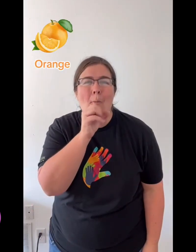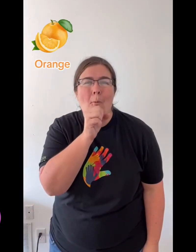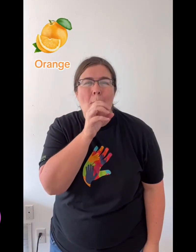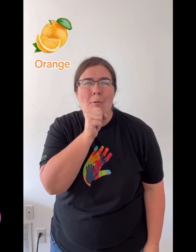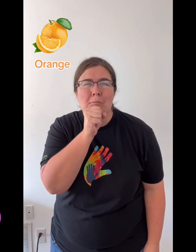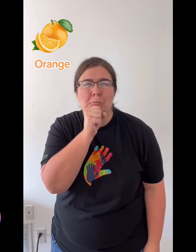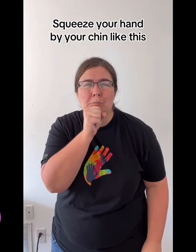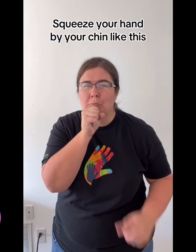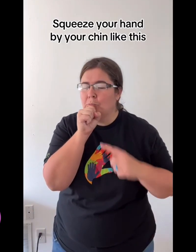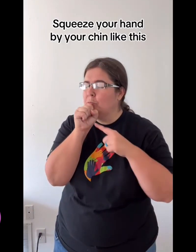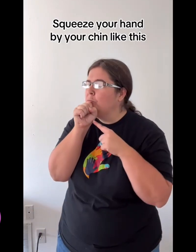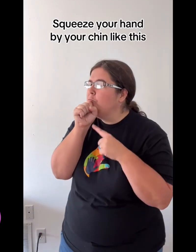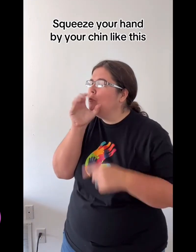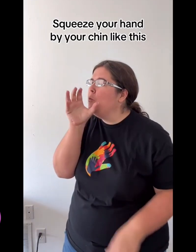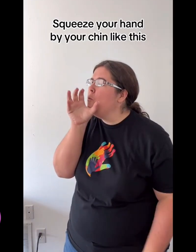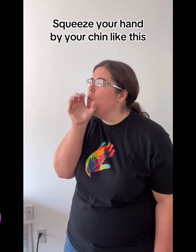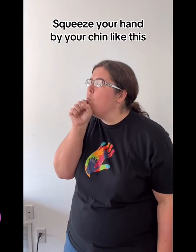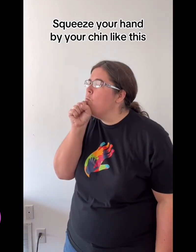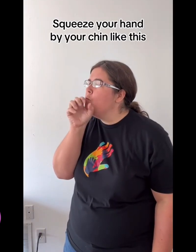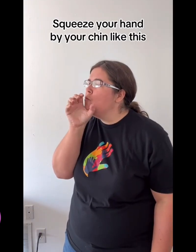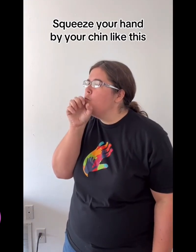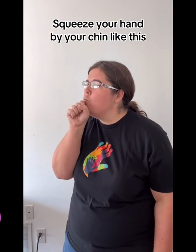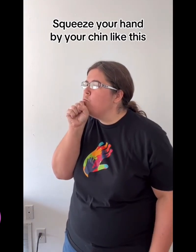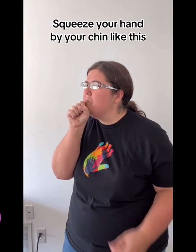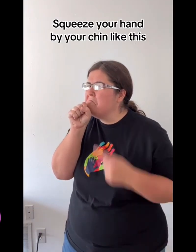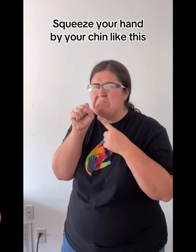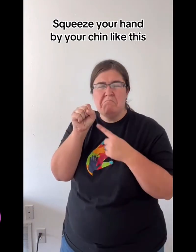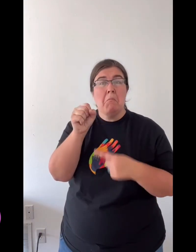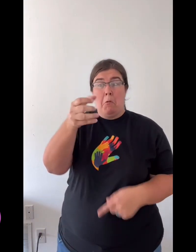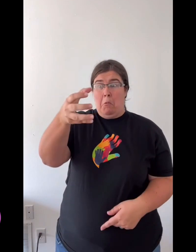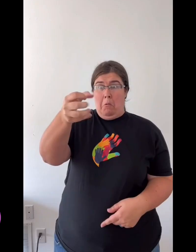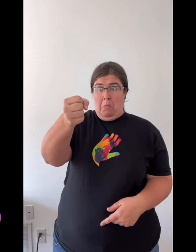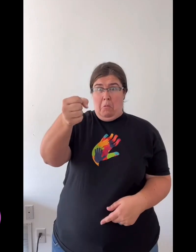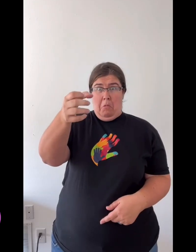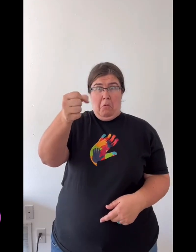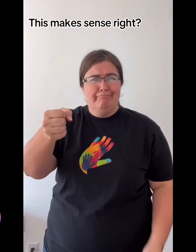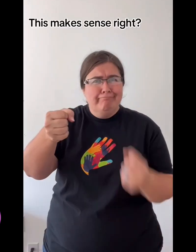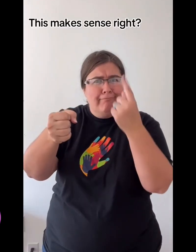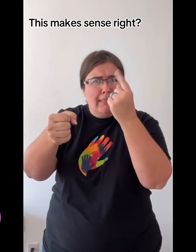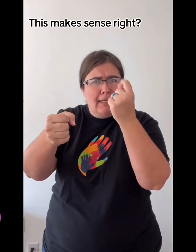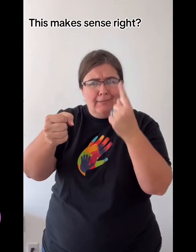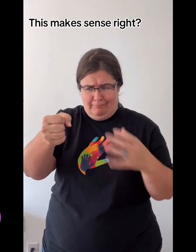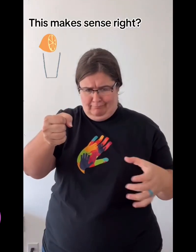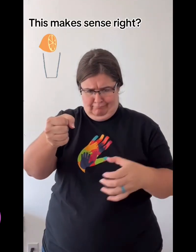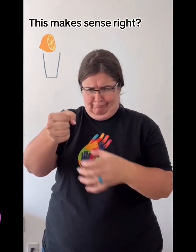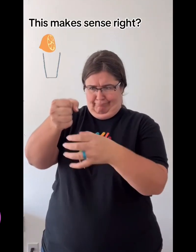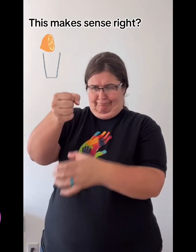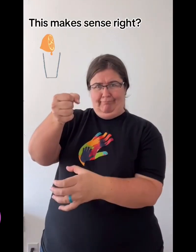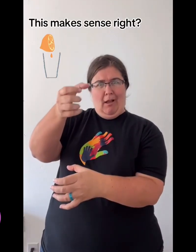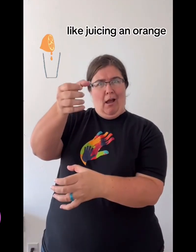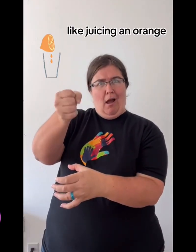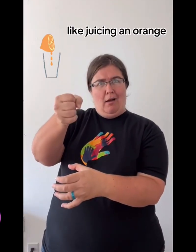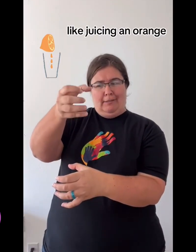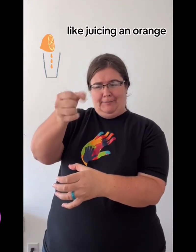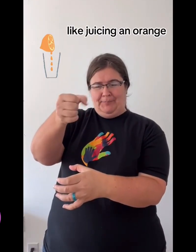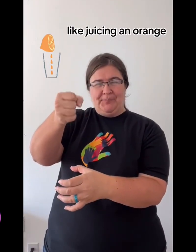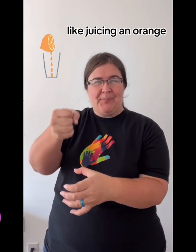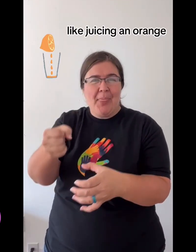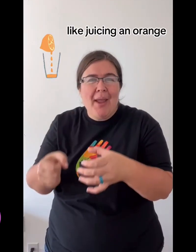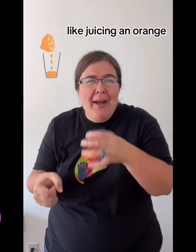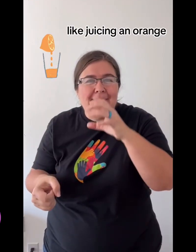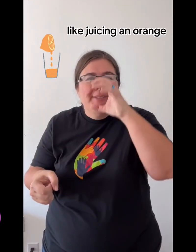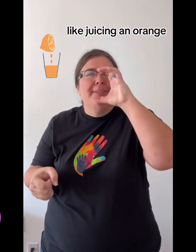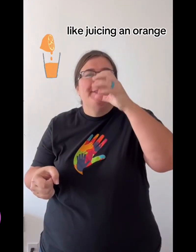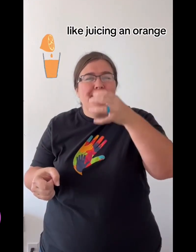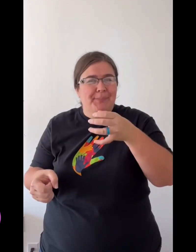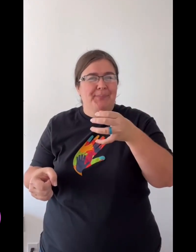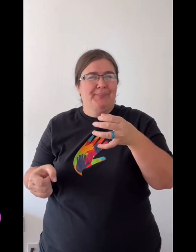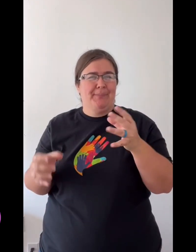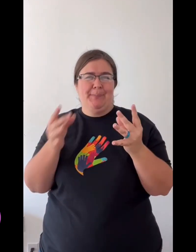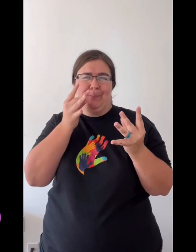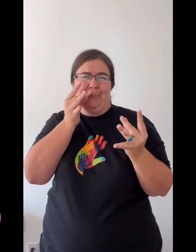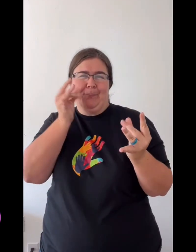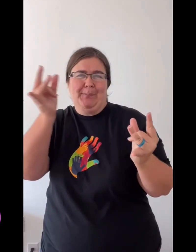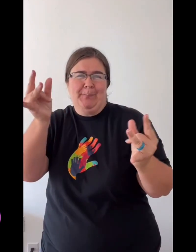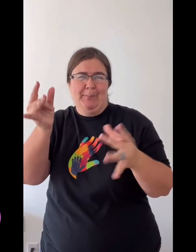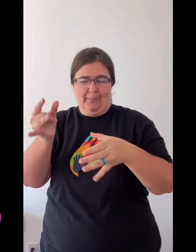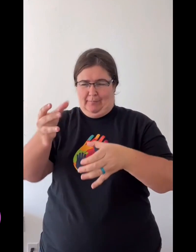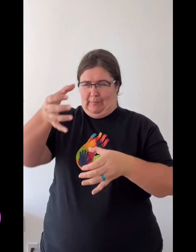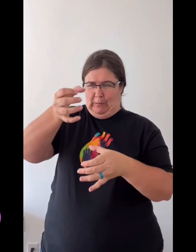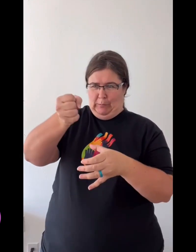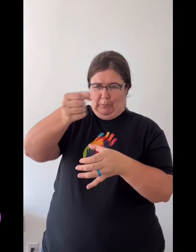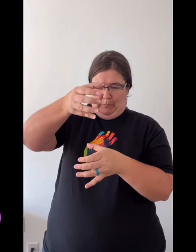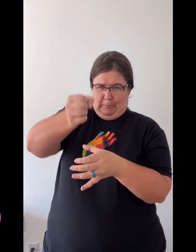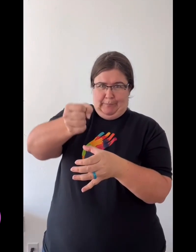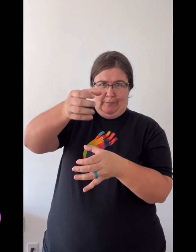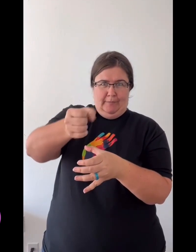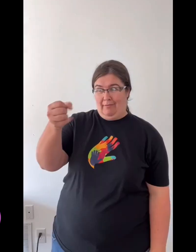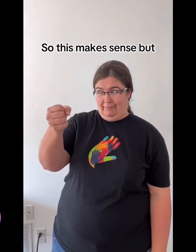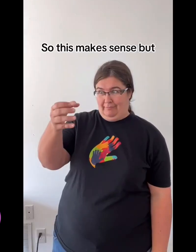Orange: Squeeze your hand by your chin like this. This makes sense, right? Like juicing an orange.